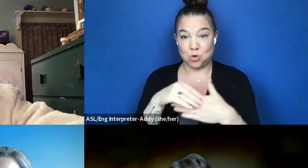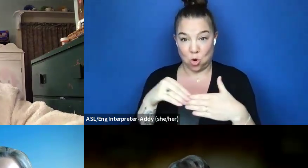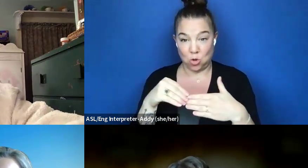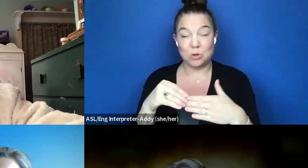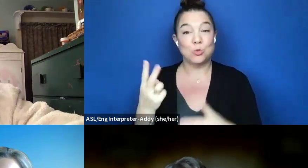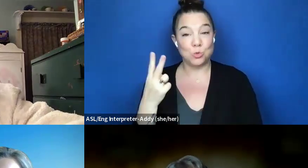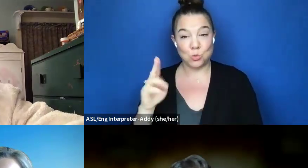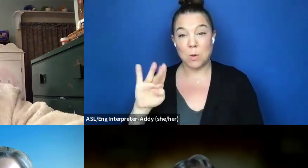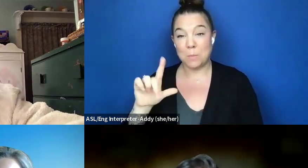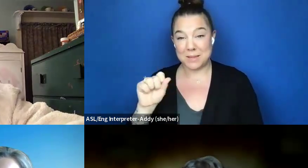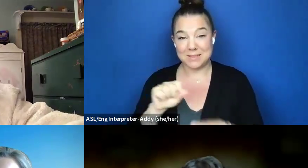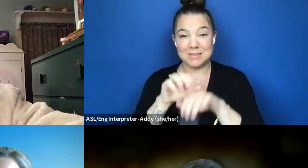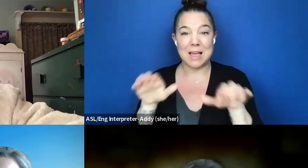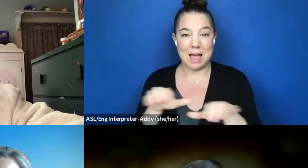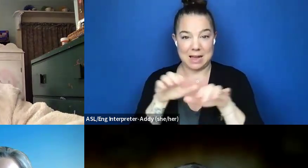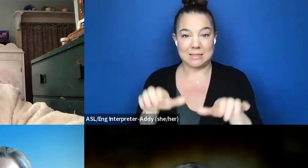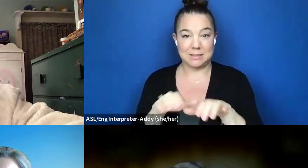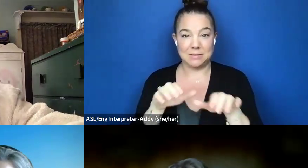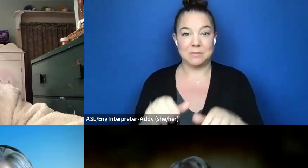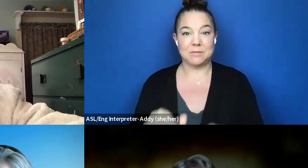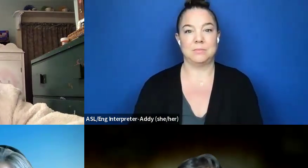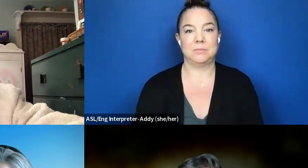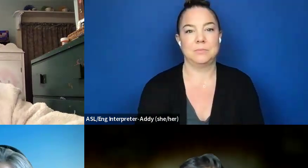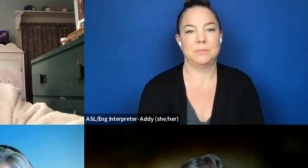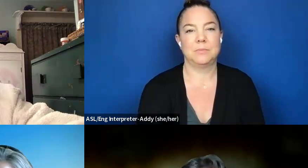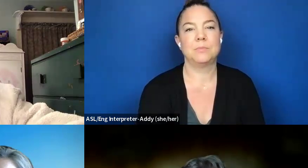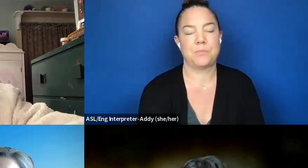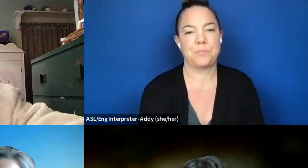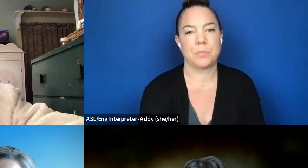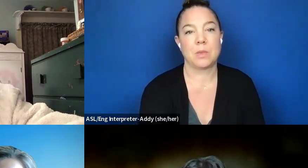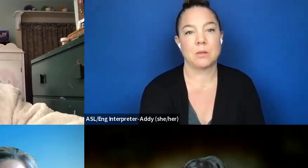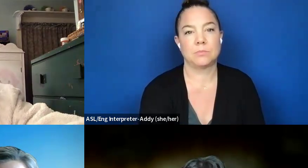Don Posh: and they they just fizzled. Now that the Congress changes, they're going to be gone.